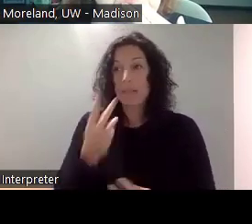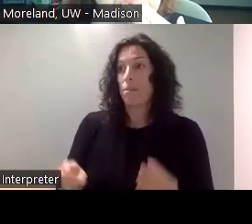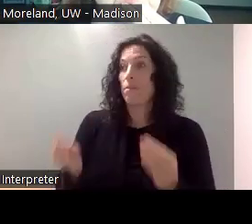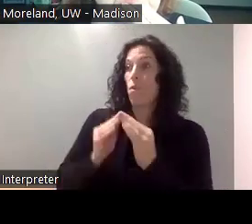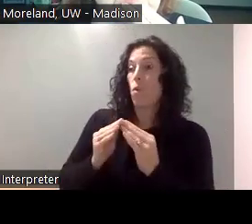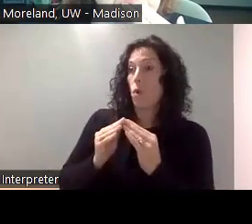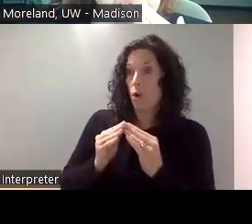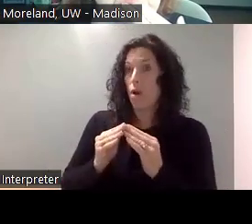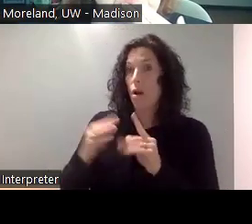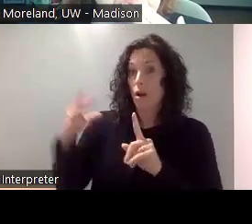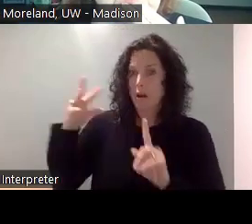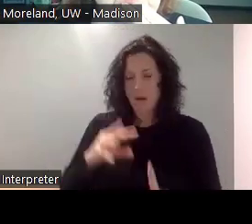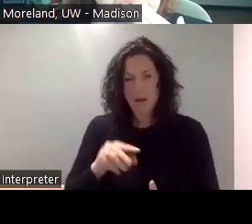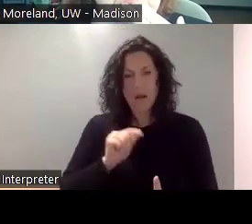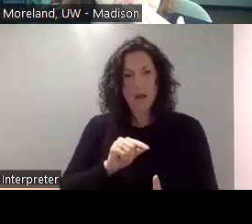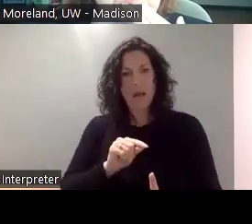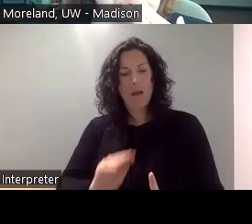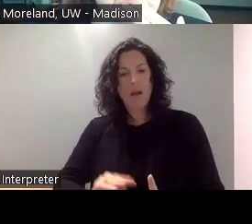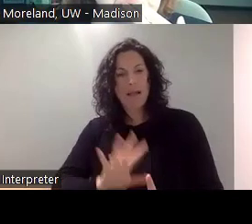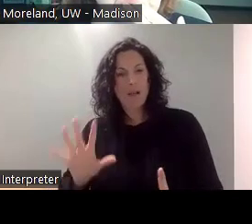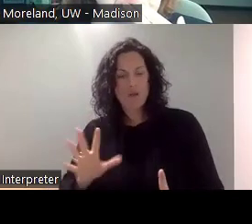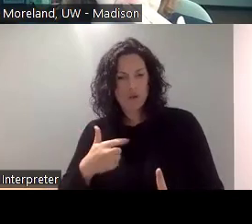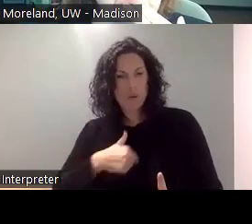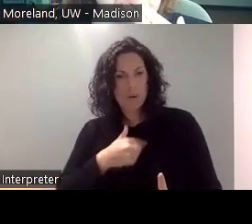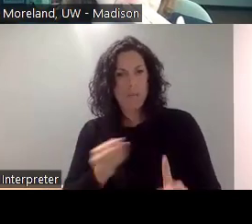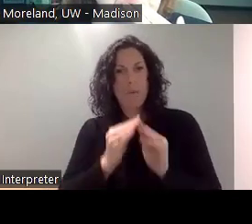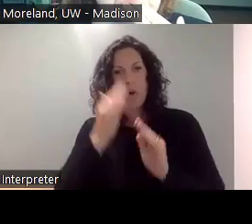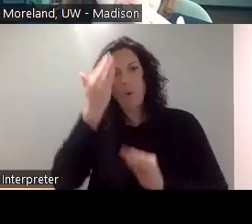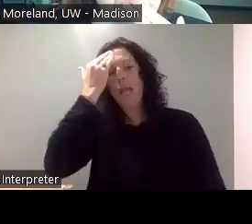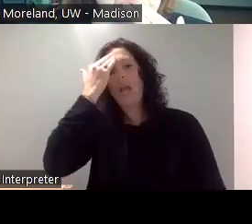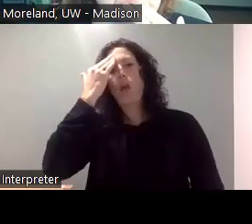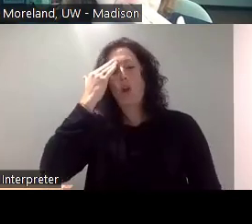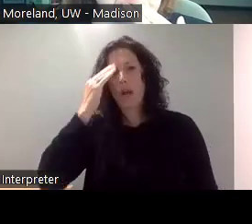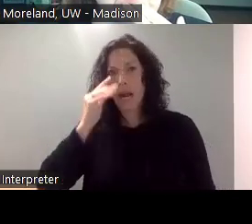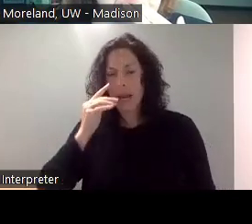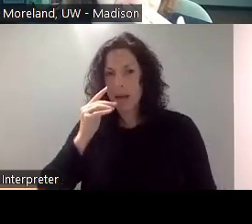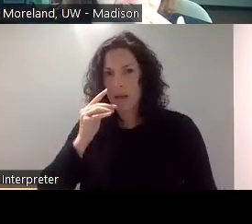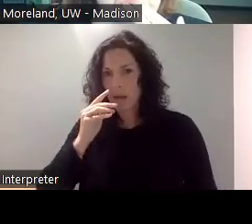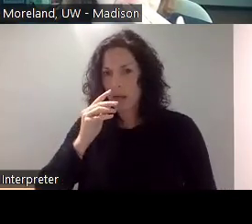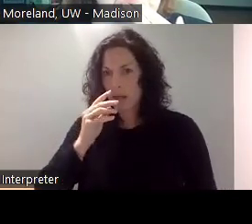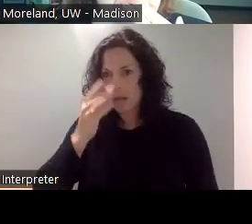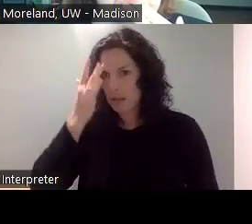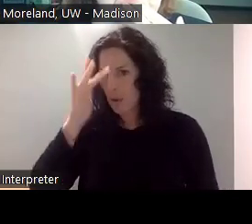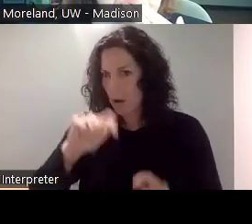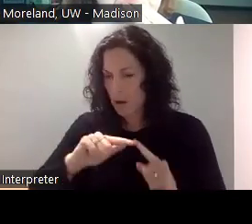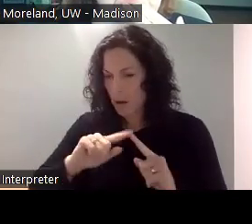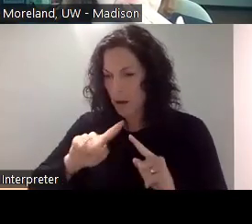I think we've gotten more aware and more keen about trying to address those things up front